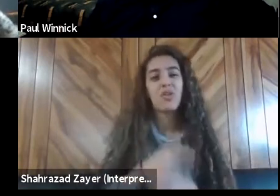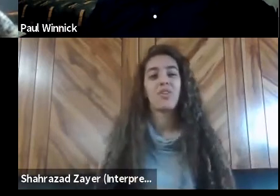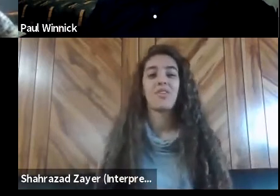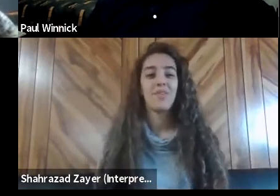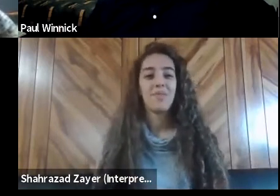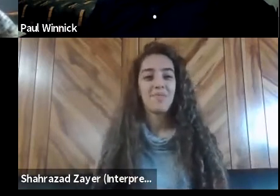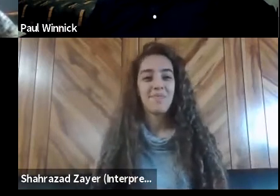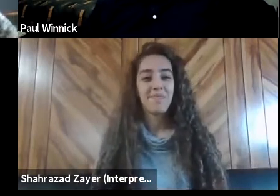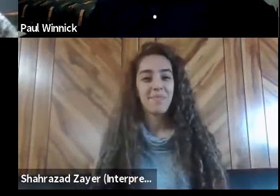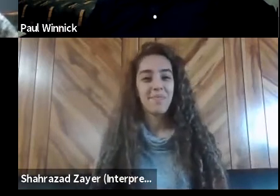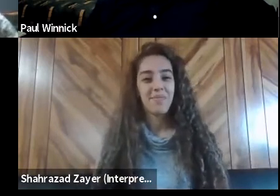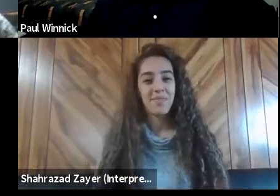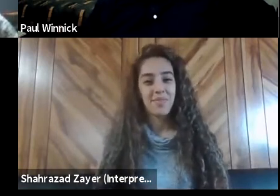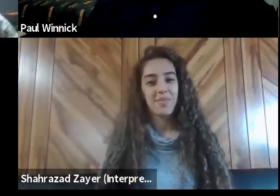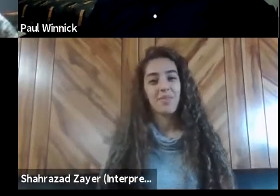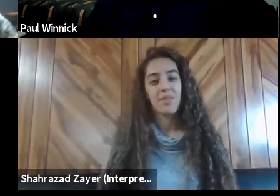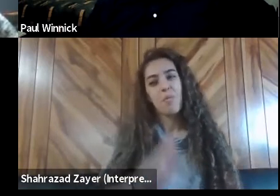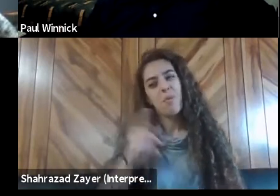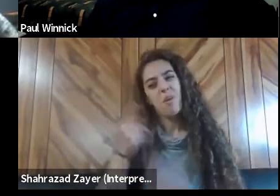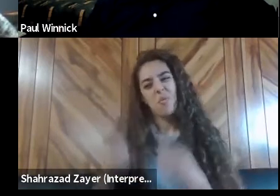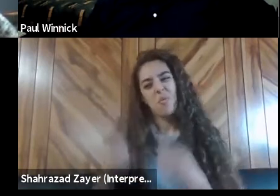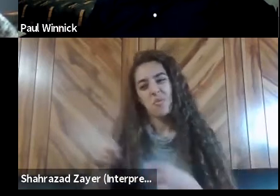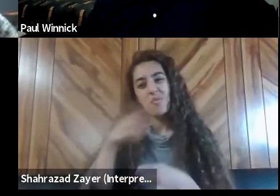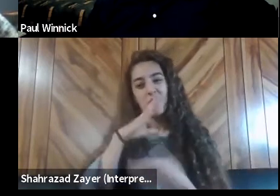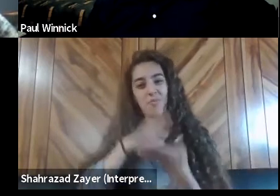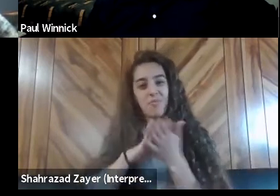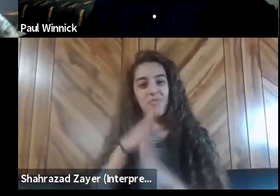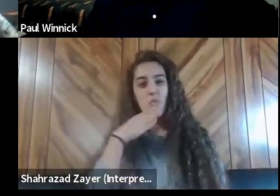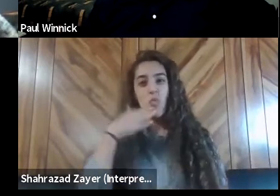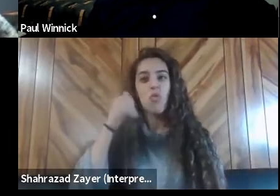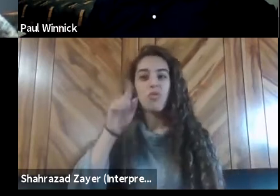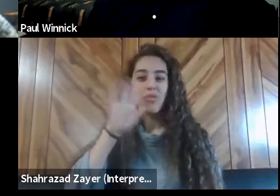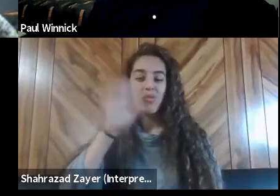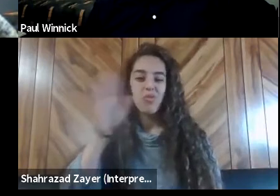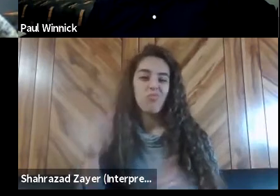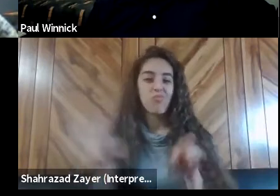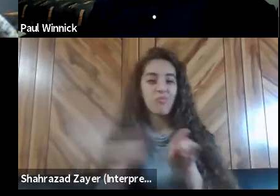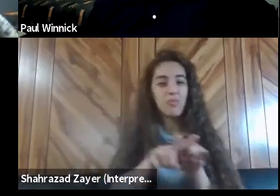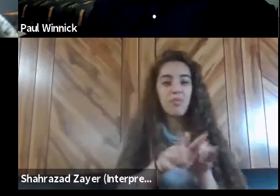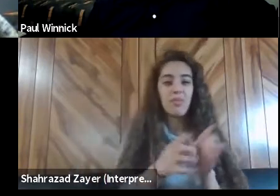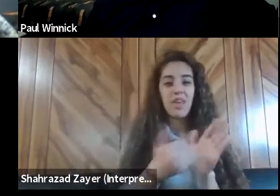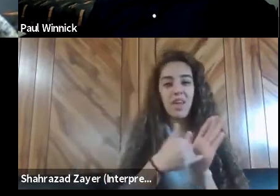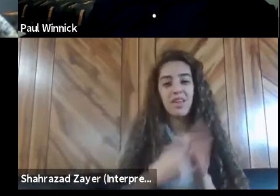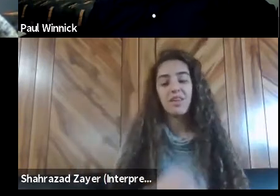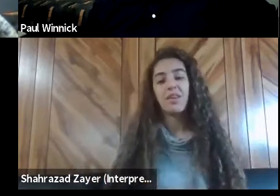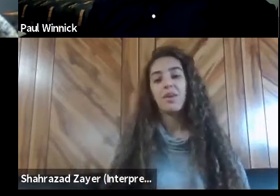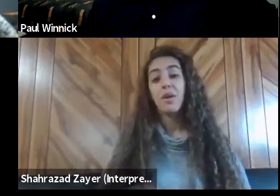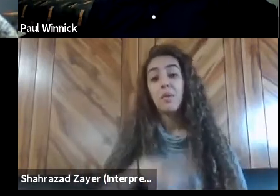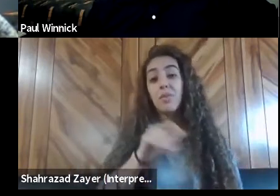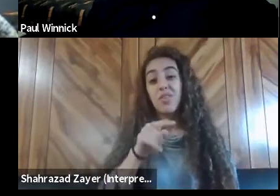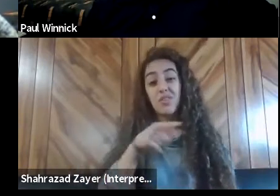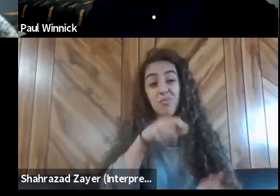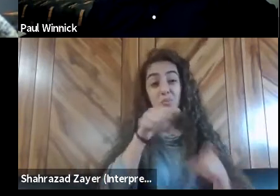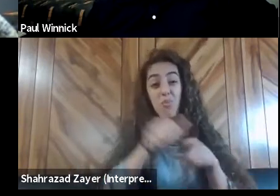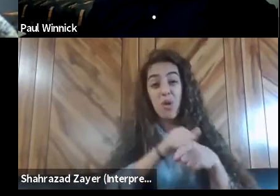they'll come around. She practices self-care because we've spent a lot of time talking about hygiene. We spent